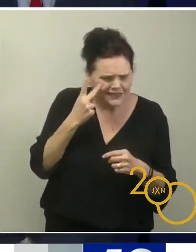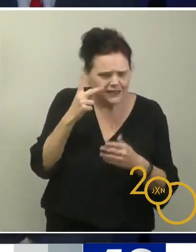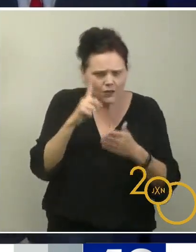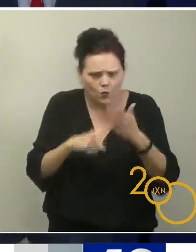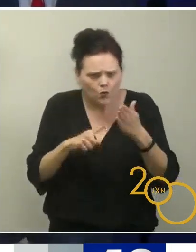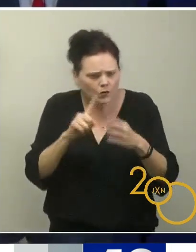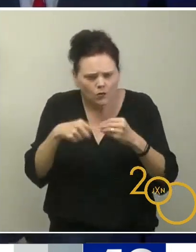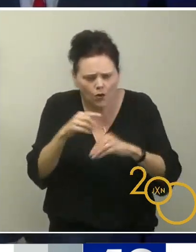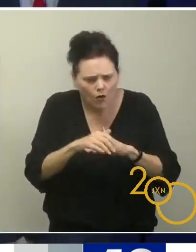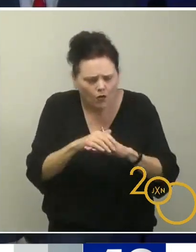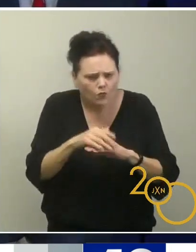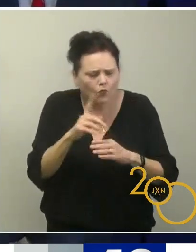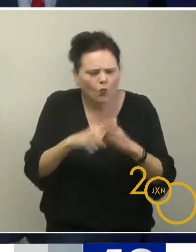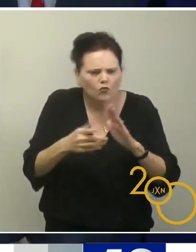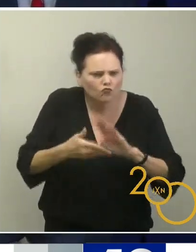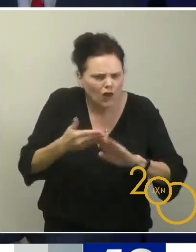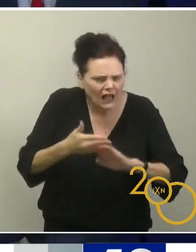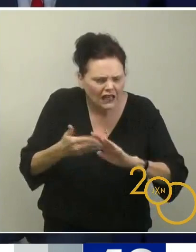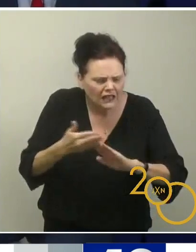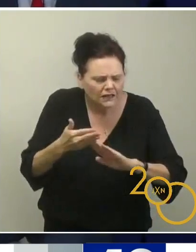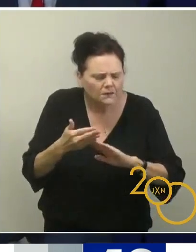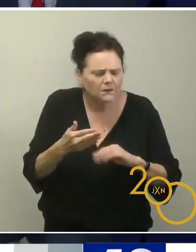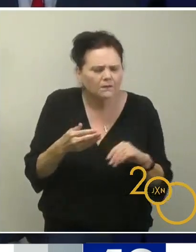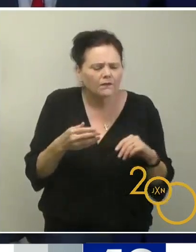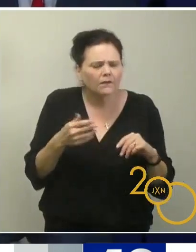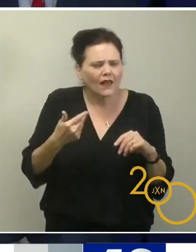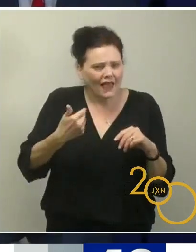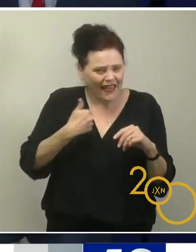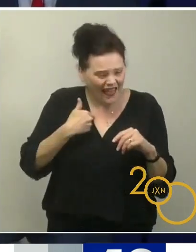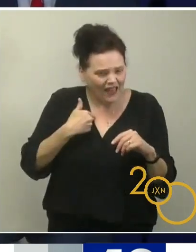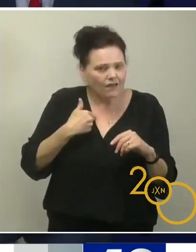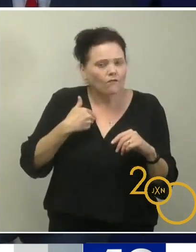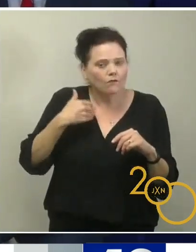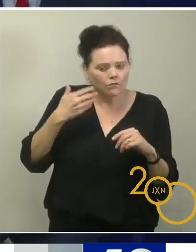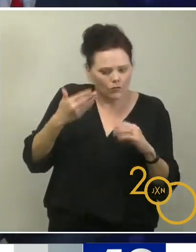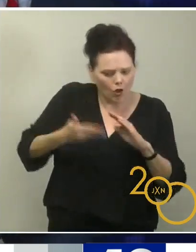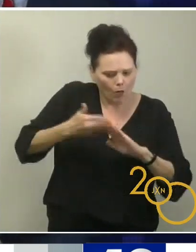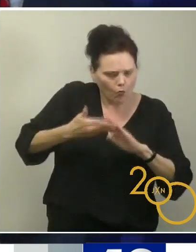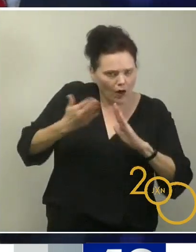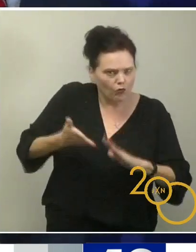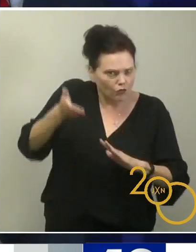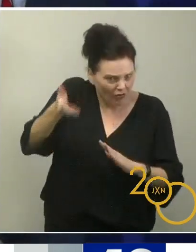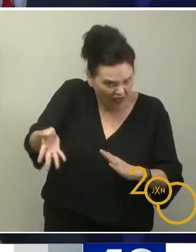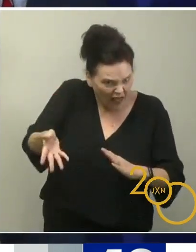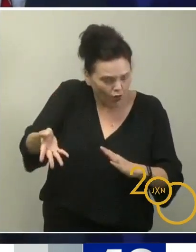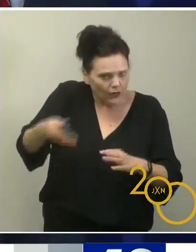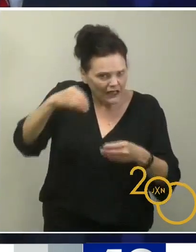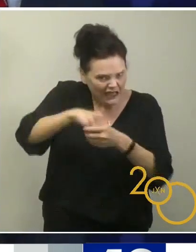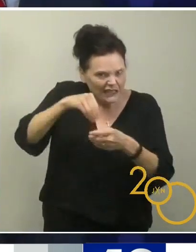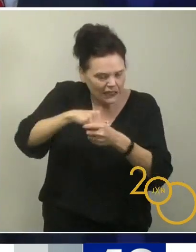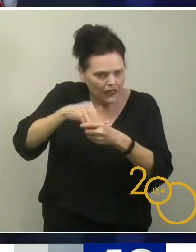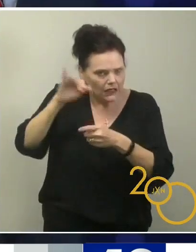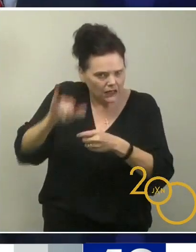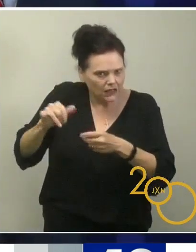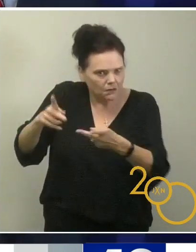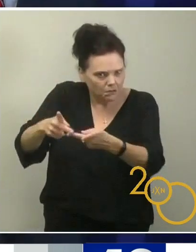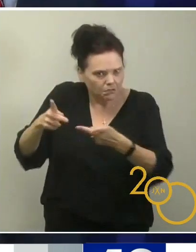OR SO, IT WAS WORKING AT 90 PERCENT OR 85 PERCENT OR 95. IT WAS WORKING CLOSE TO CAPACITY. WE'VE GOT TO GET IN THERE, WORK